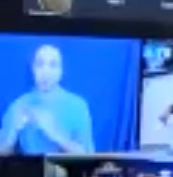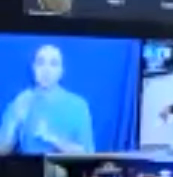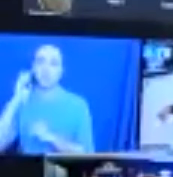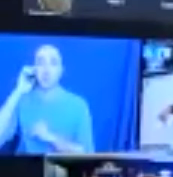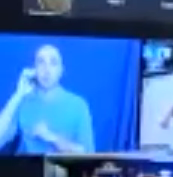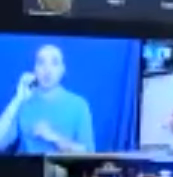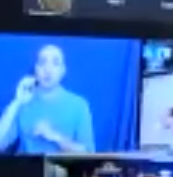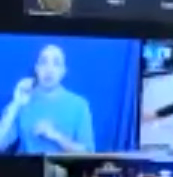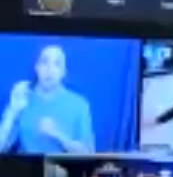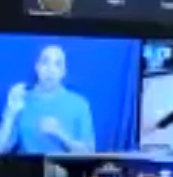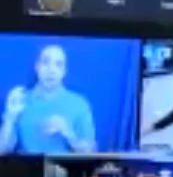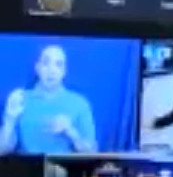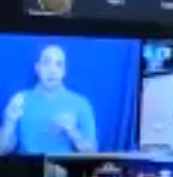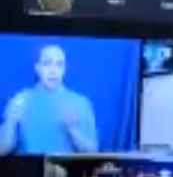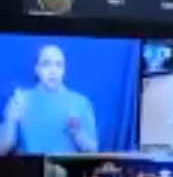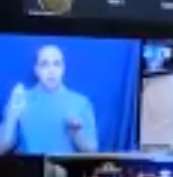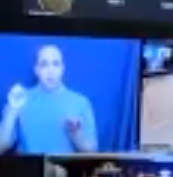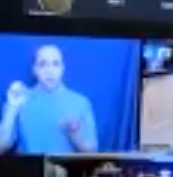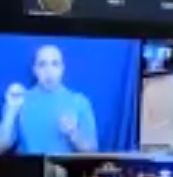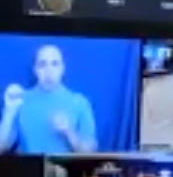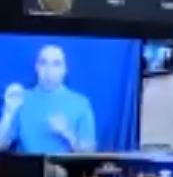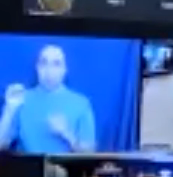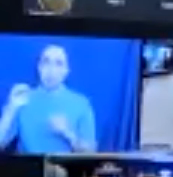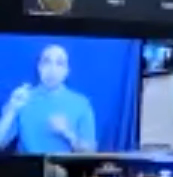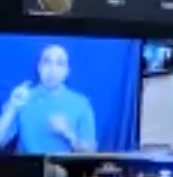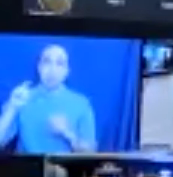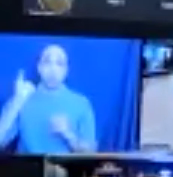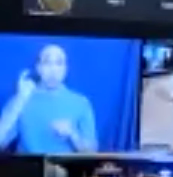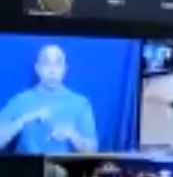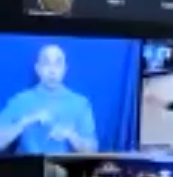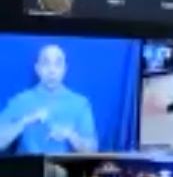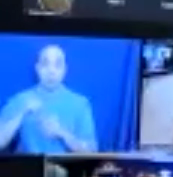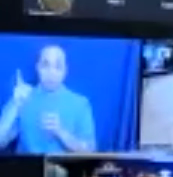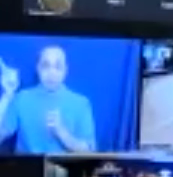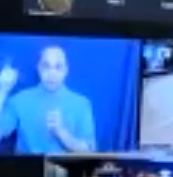MY TEACHER WAS LIKE, WE ARE GOING TO GO TURN EUROPE.